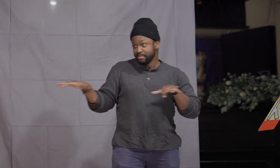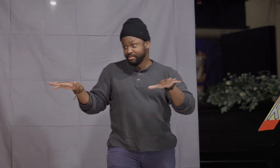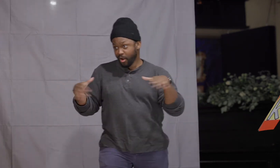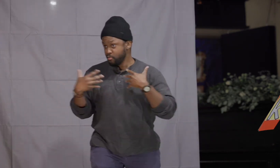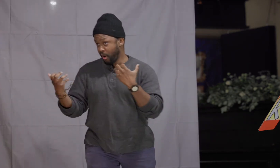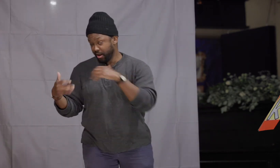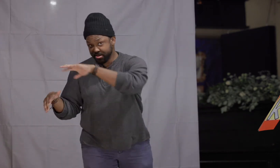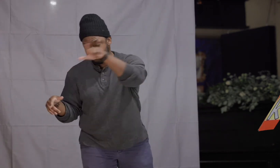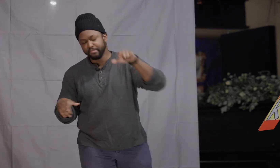You know what I mean?